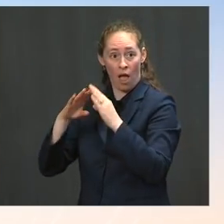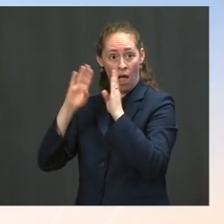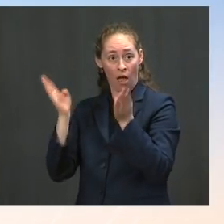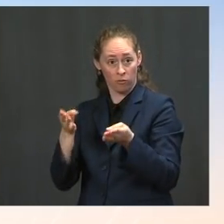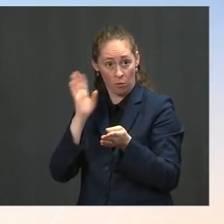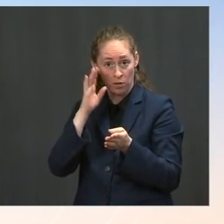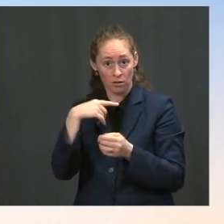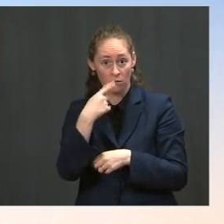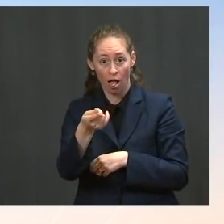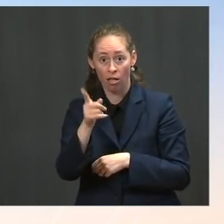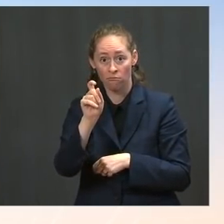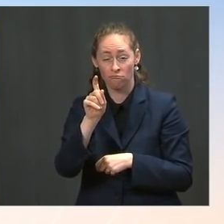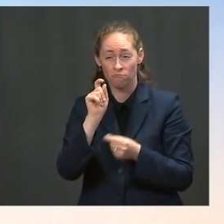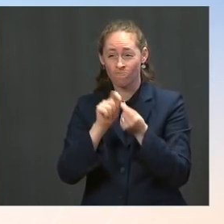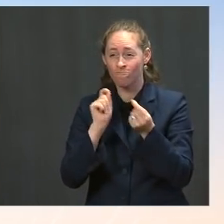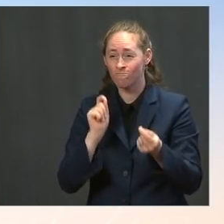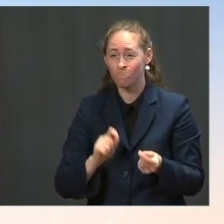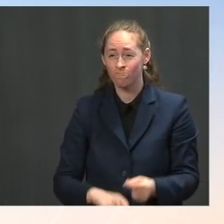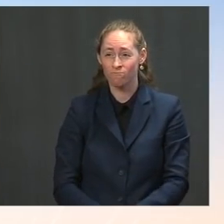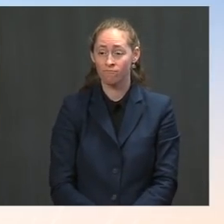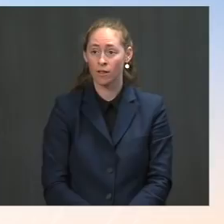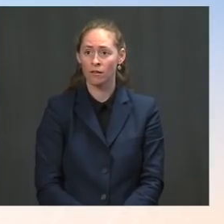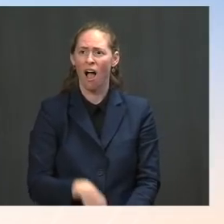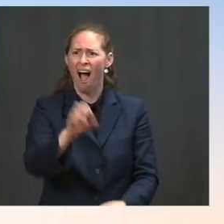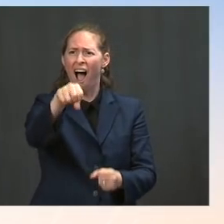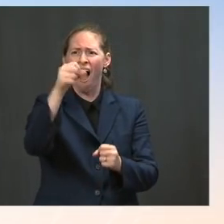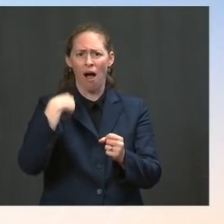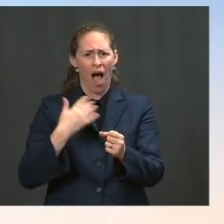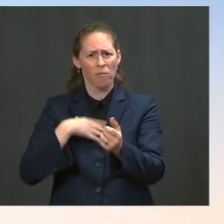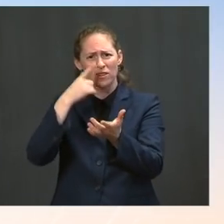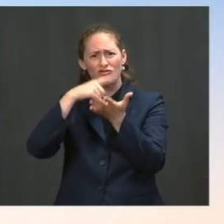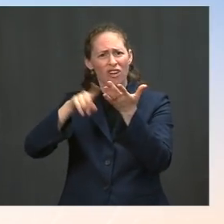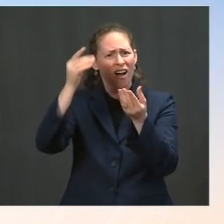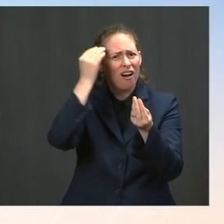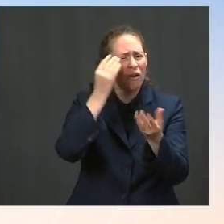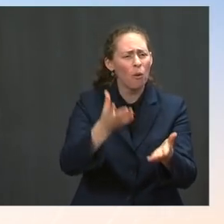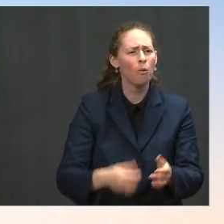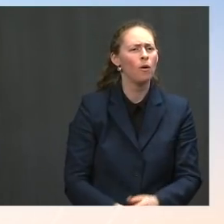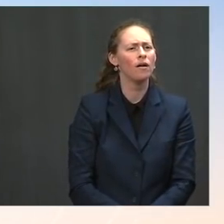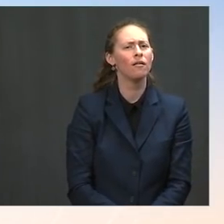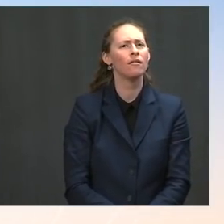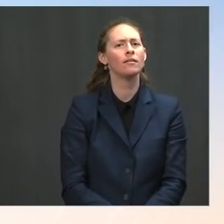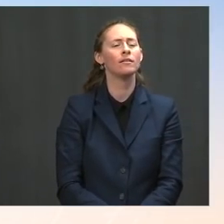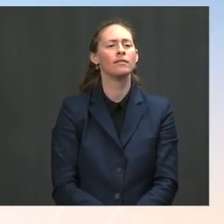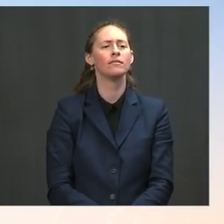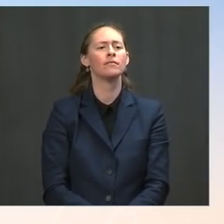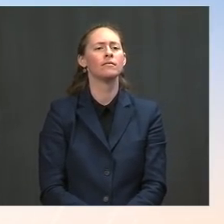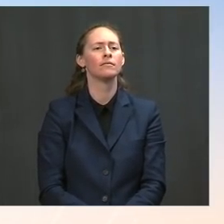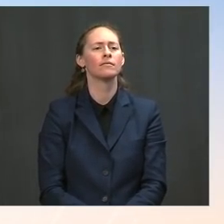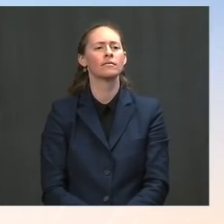to check on the status of that, sure. The Press: And then, on infrastructure: Has the President, leading up to this vote tomorrow --